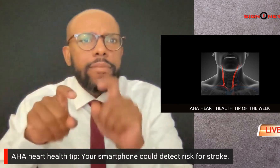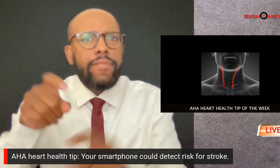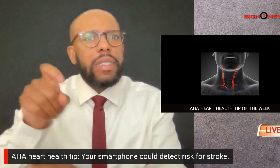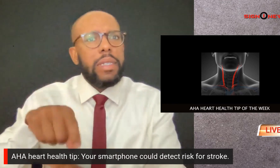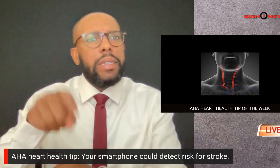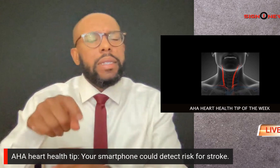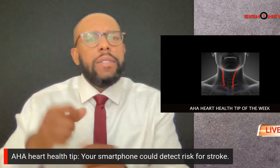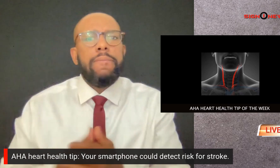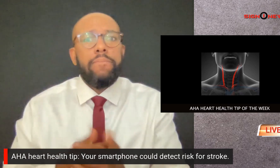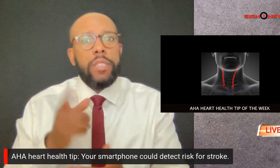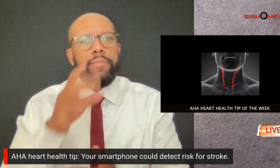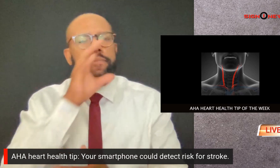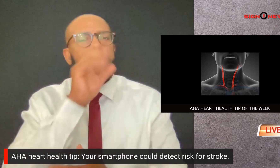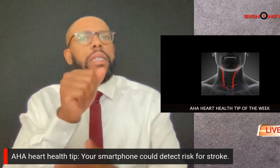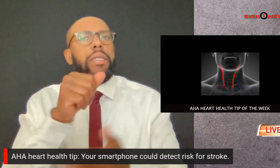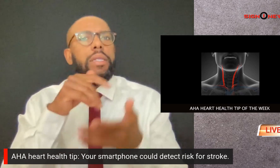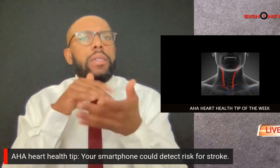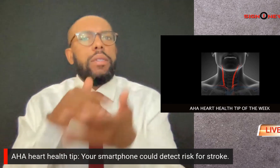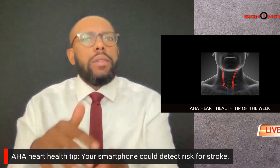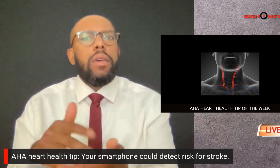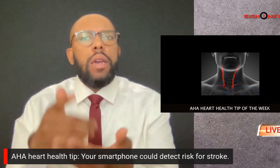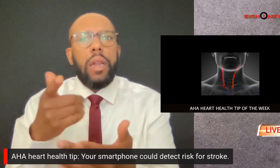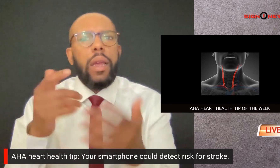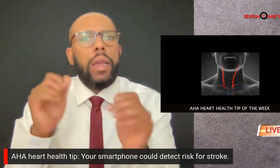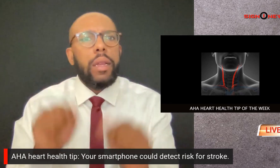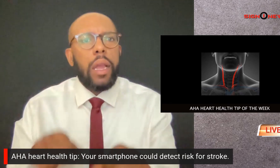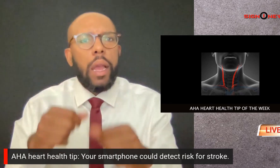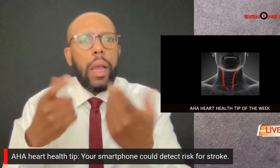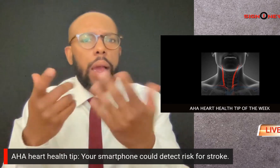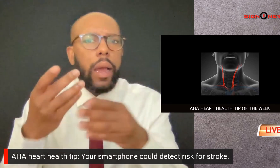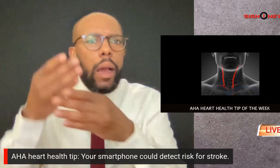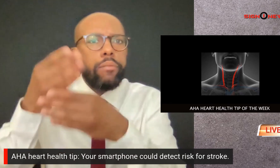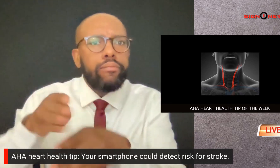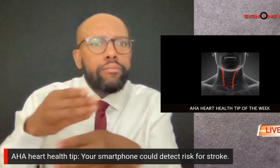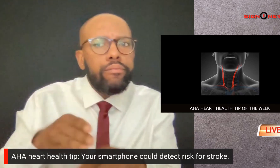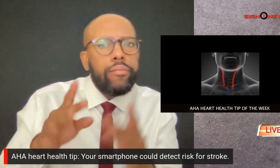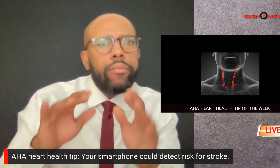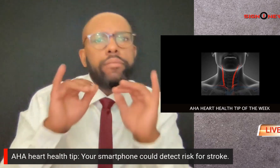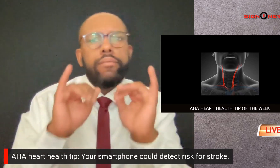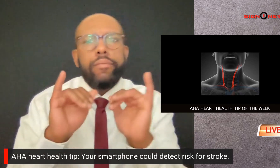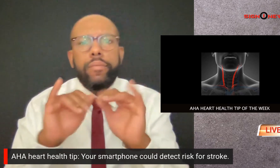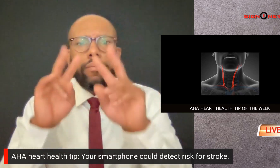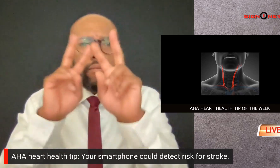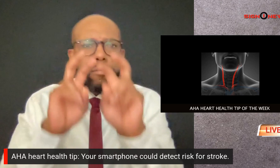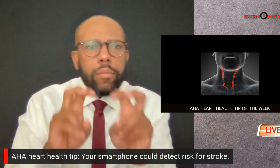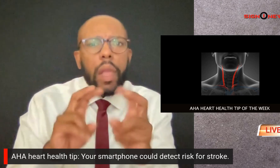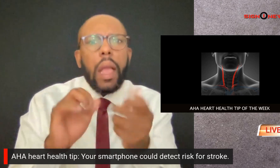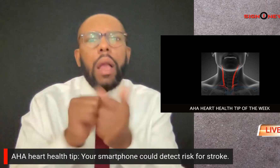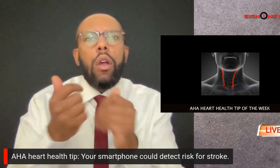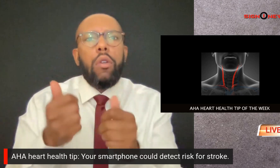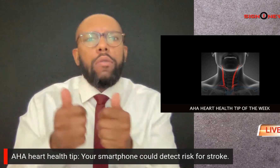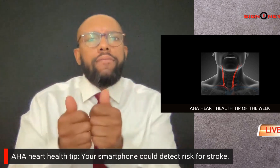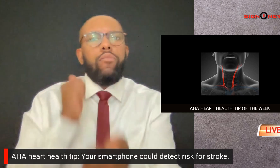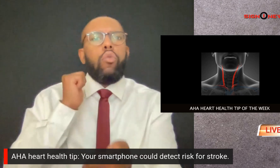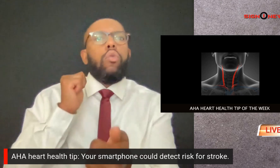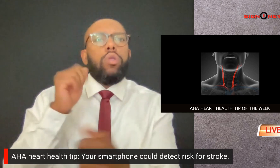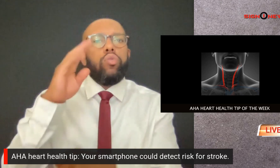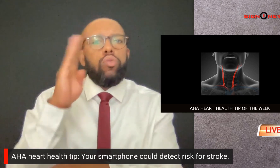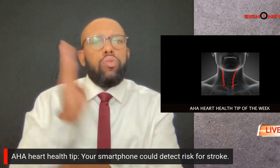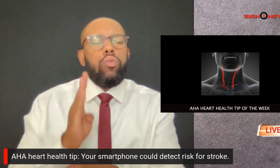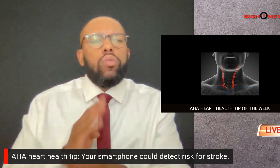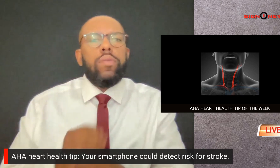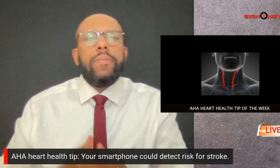needed but this is a very interesting study and could be a breakthrough in preventative